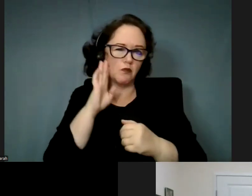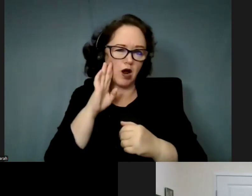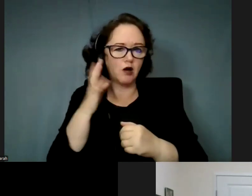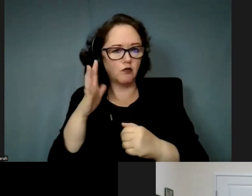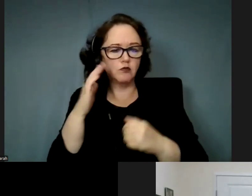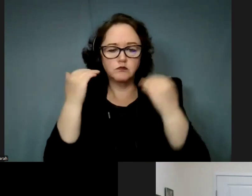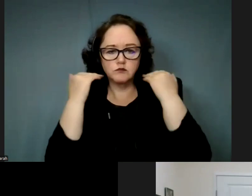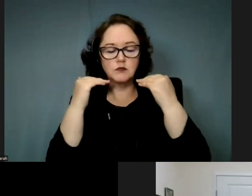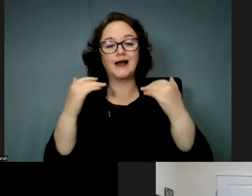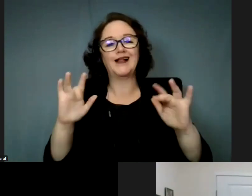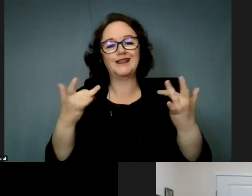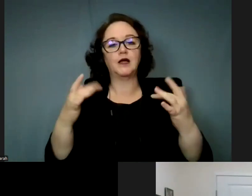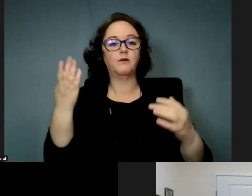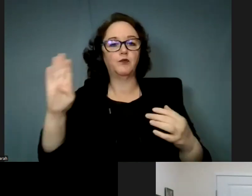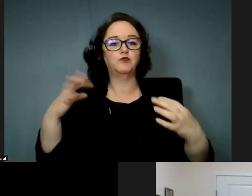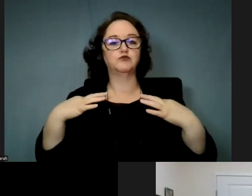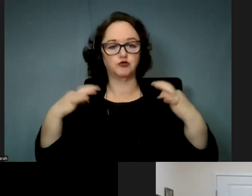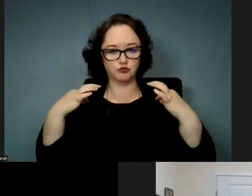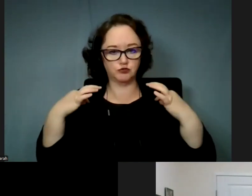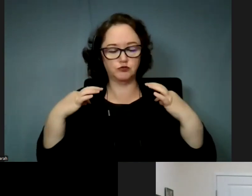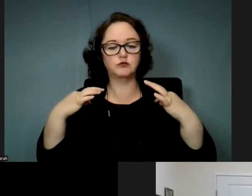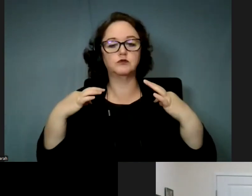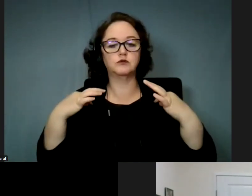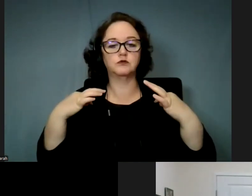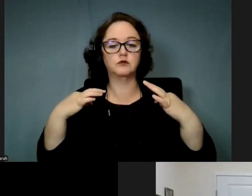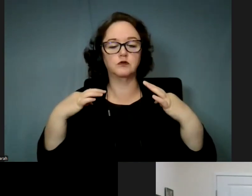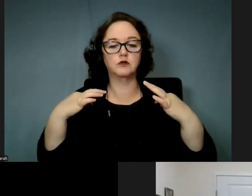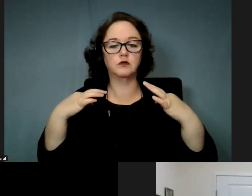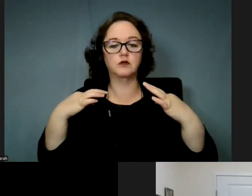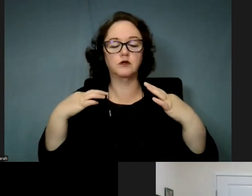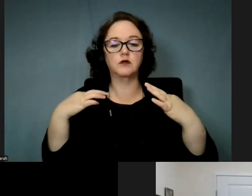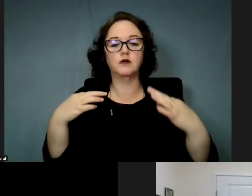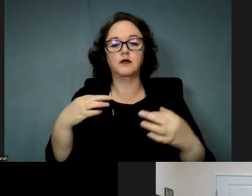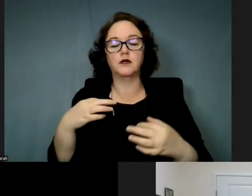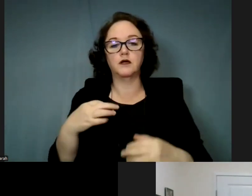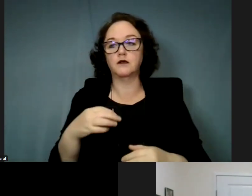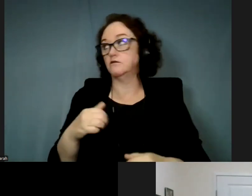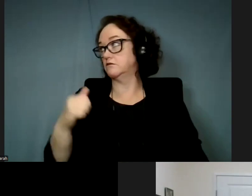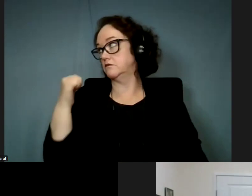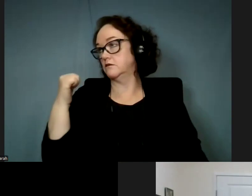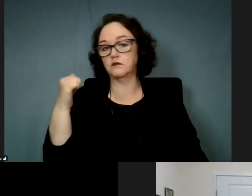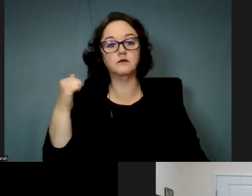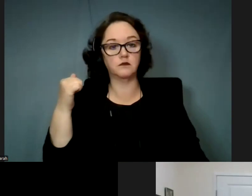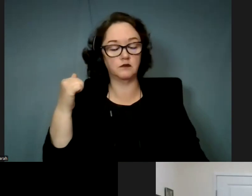blue shirt I'm wearing, and behind me you can see some of my